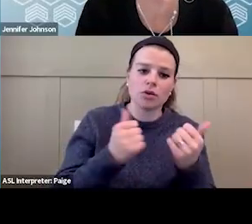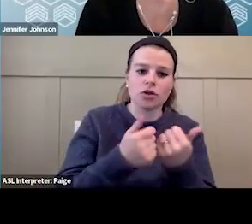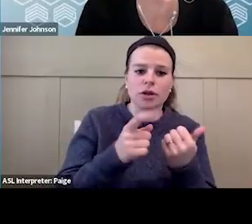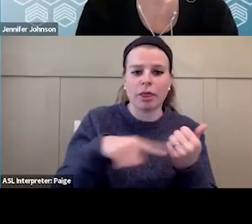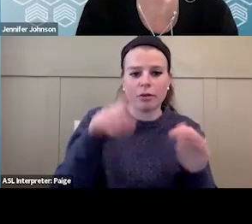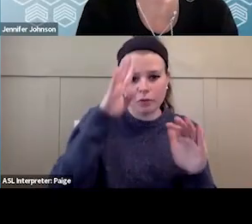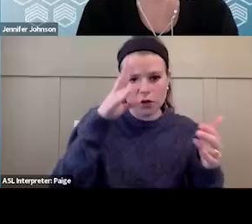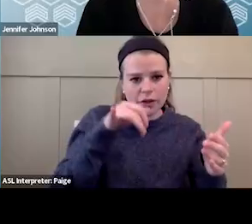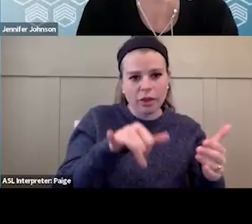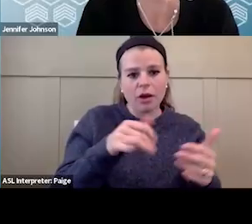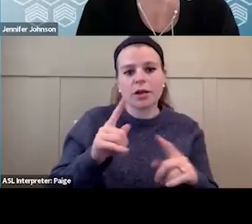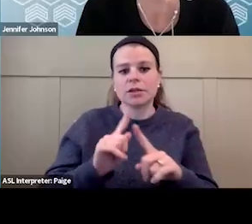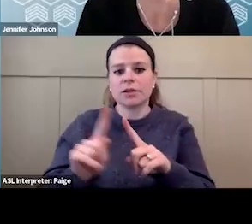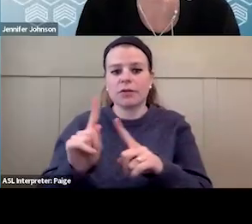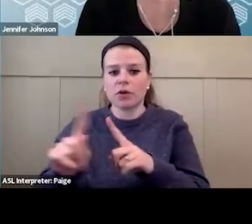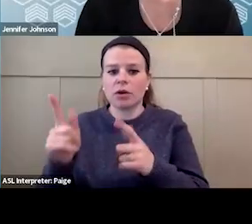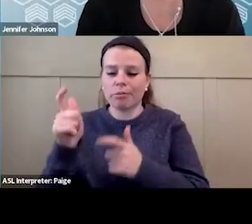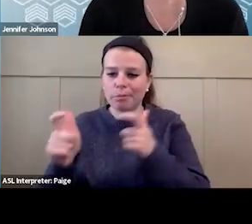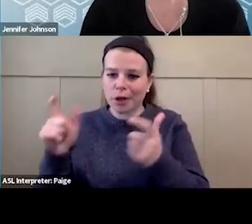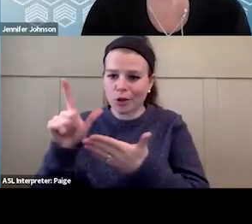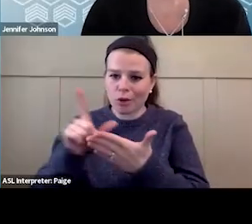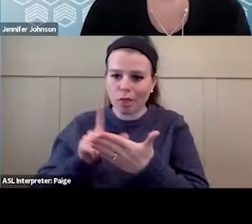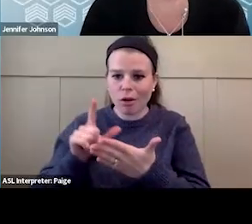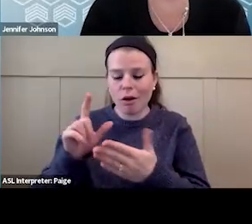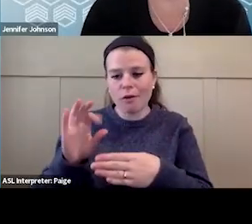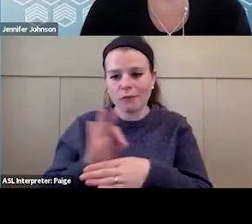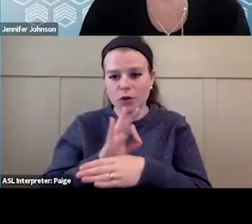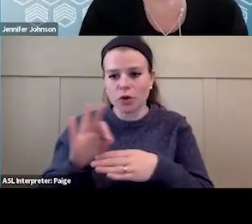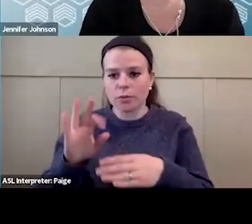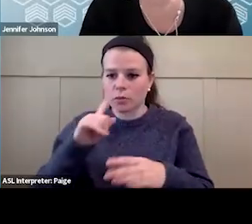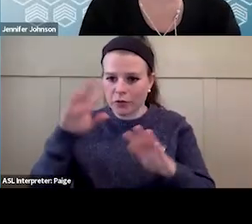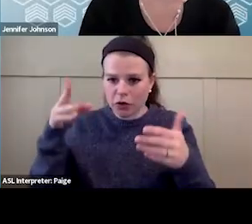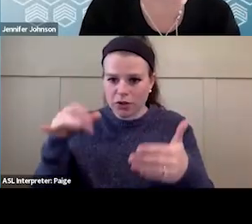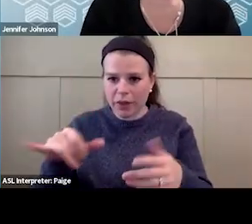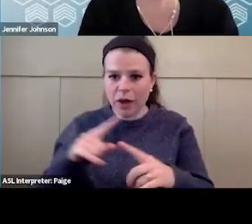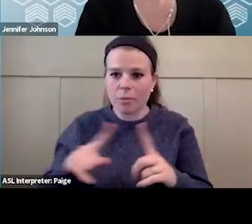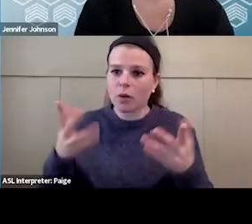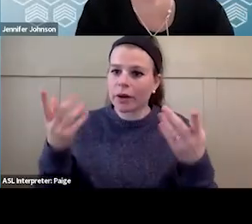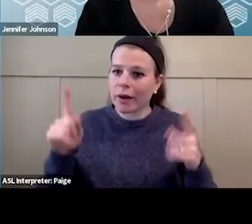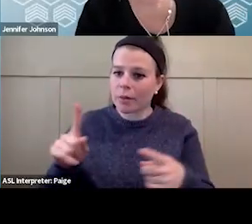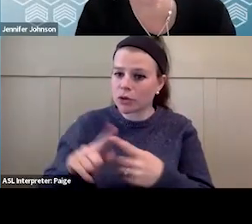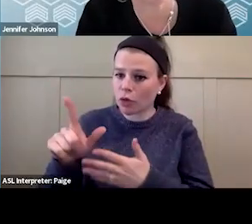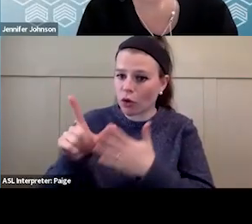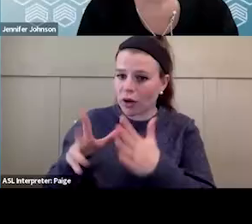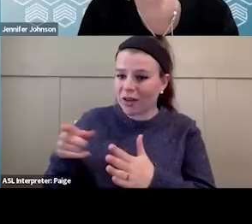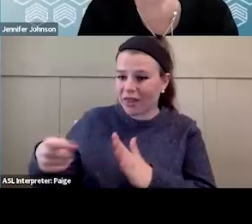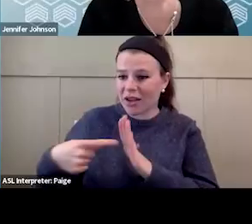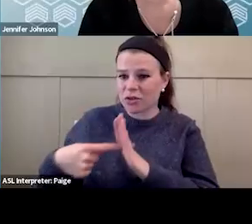And understanding, I mean, what can happen to lawyers is that they can end up exhibiting the same symptoms as the disruptive people in court.